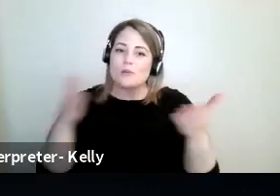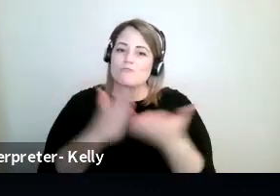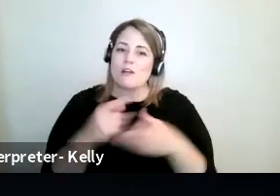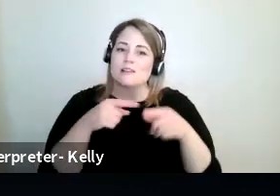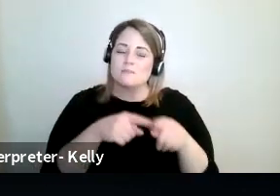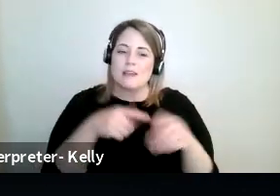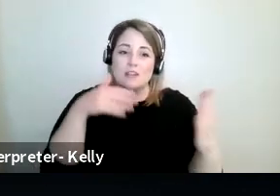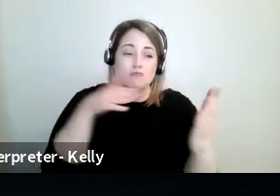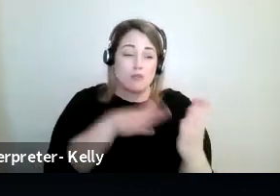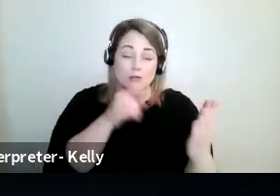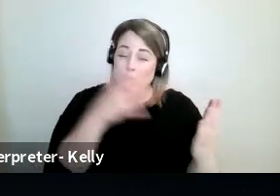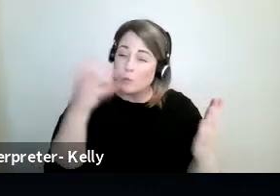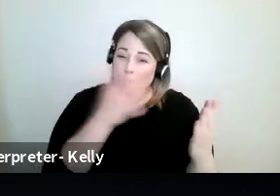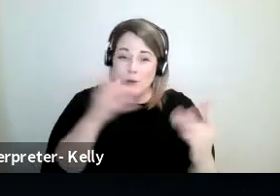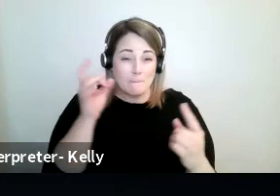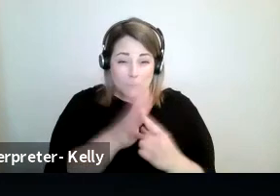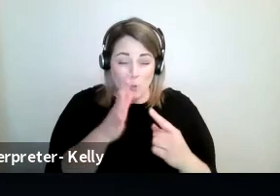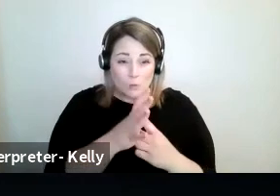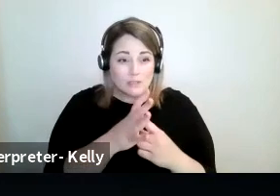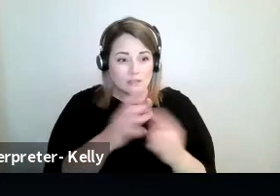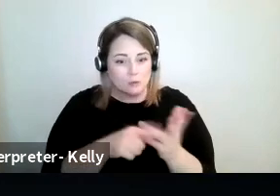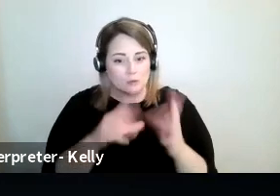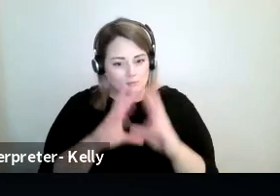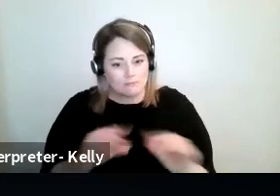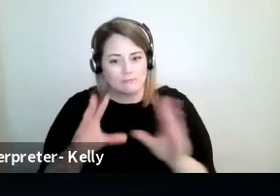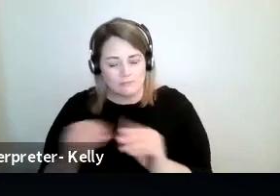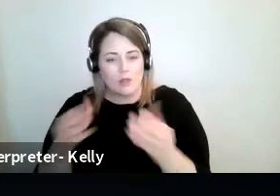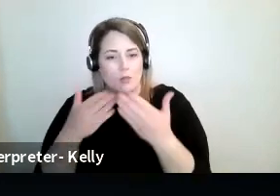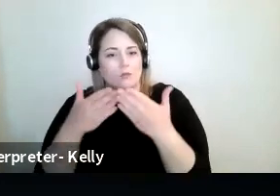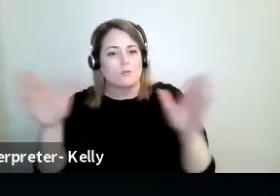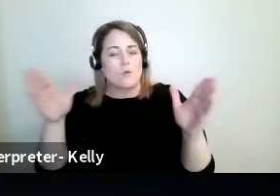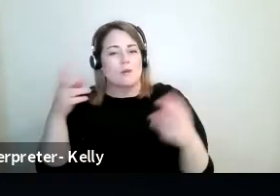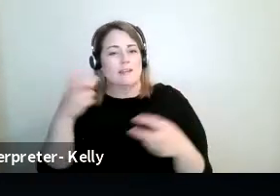so critically important to actually addressing these broader systemic barriers that we've been